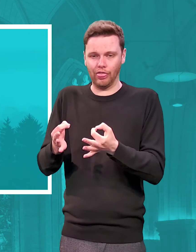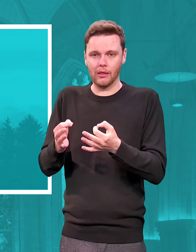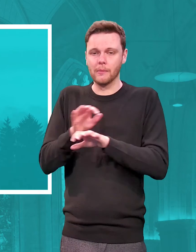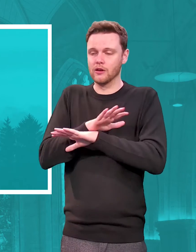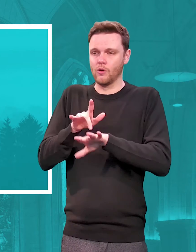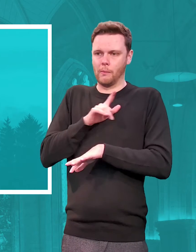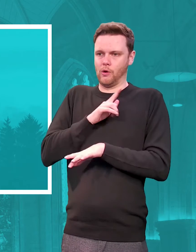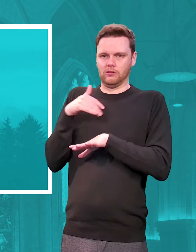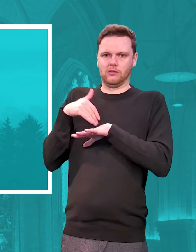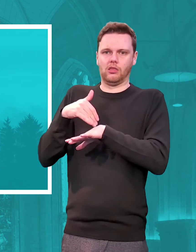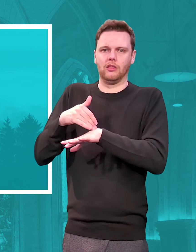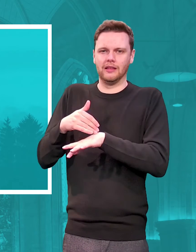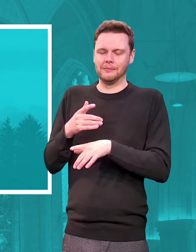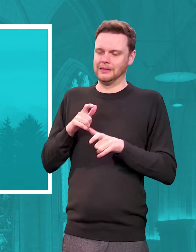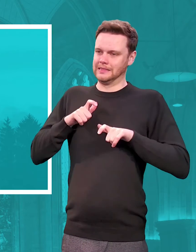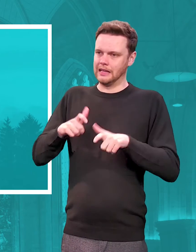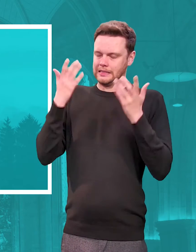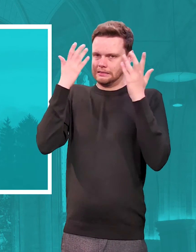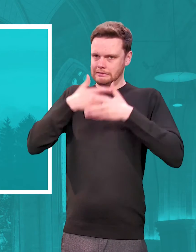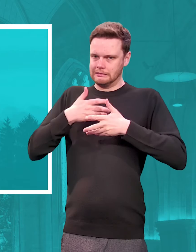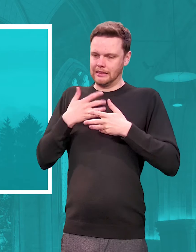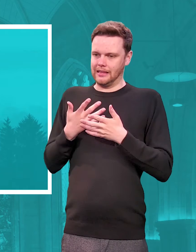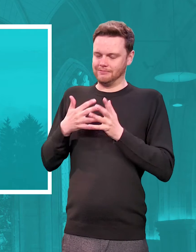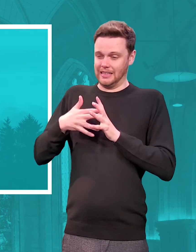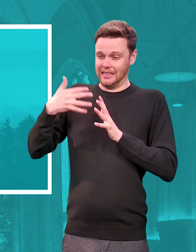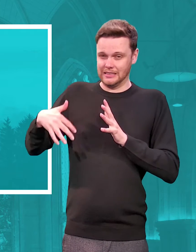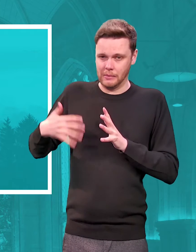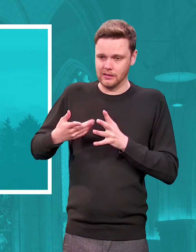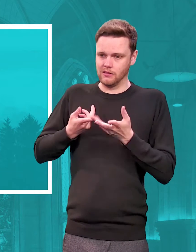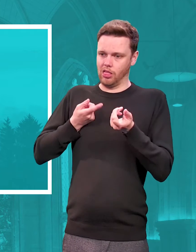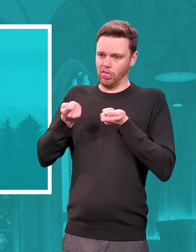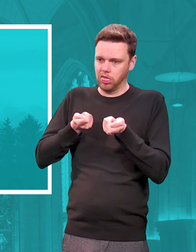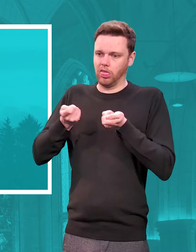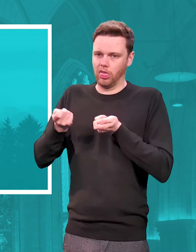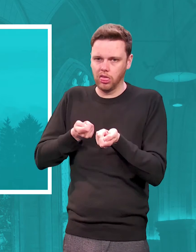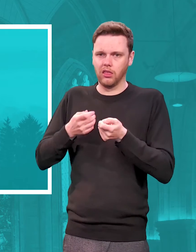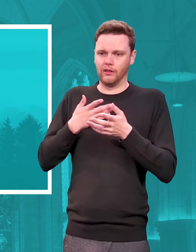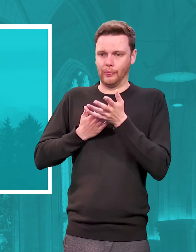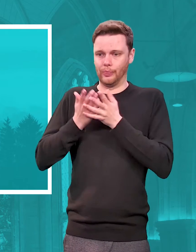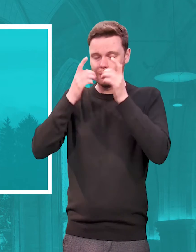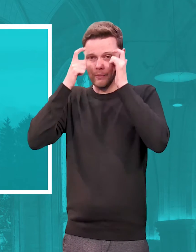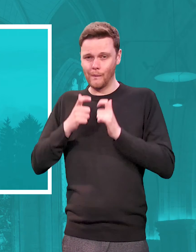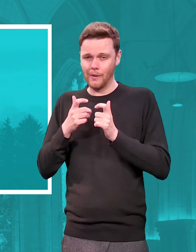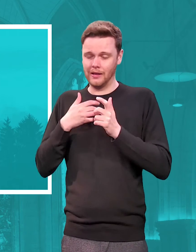and we remain concerned that expensive litigation necessary to defend the church's property portfolio continues to be a drain